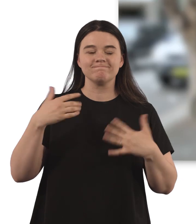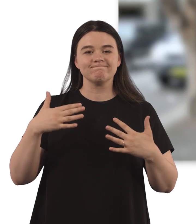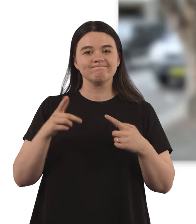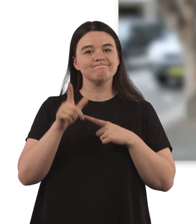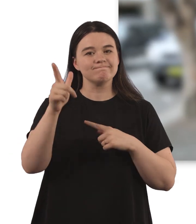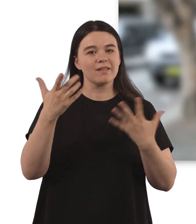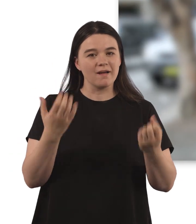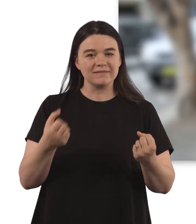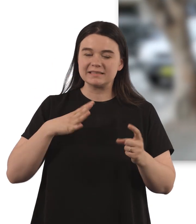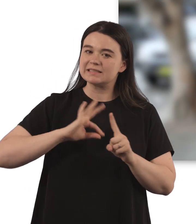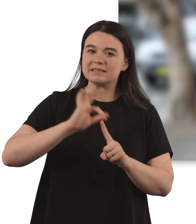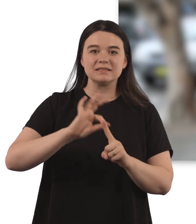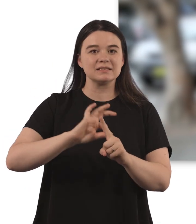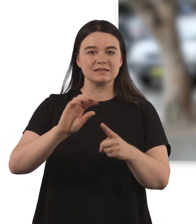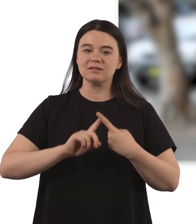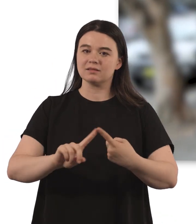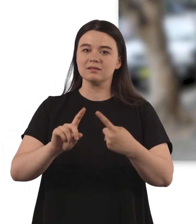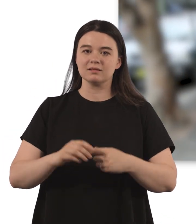but it also has a very long way to go.